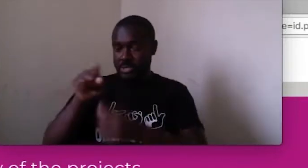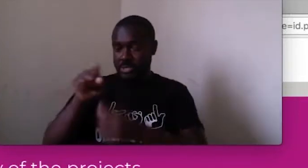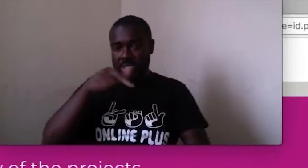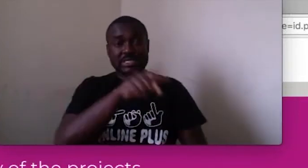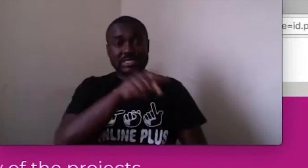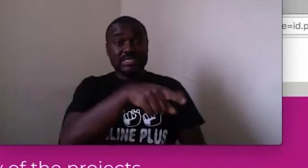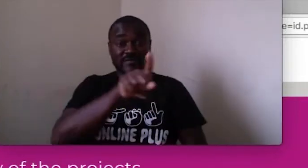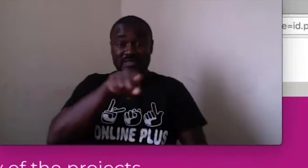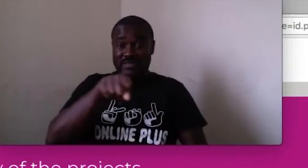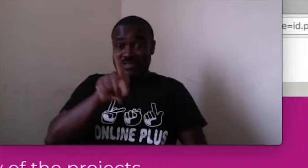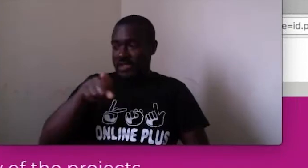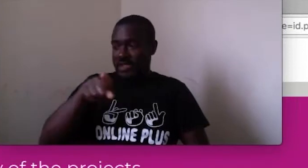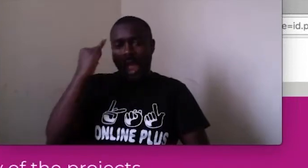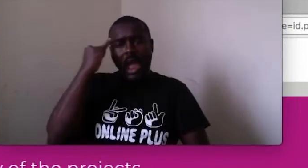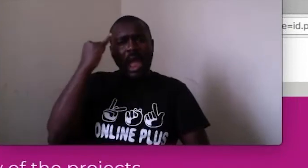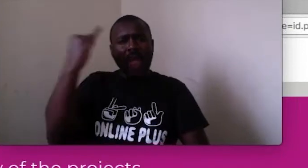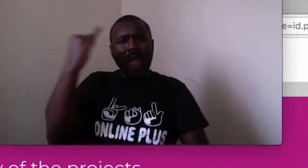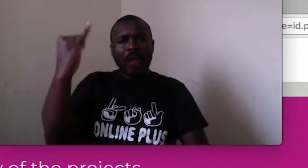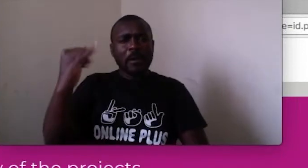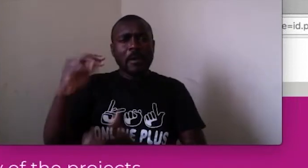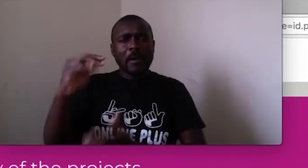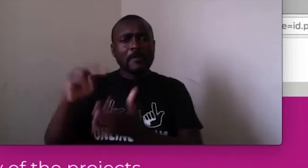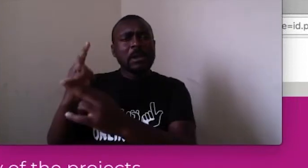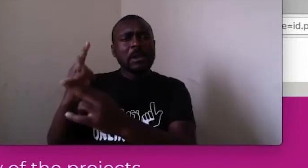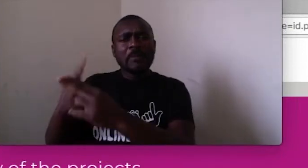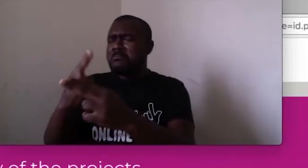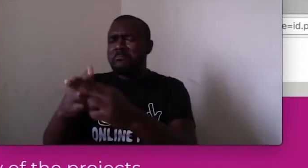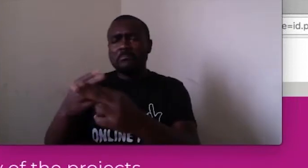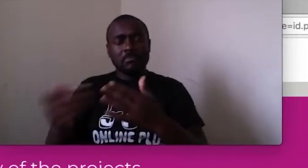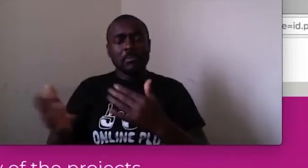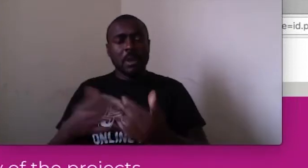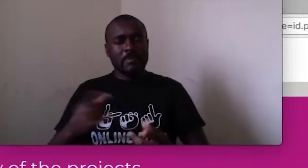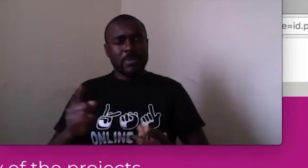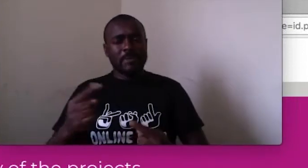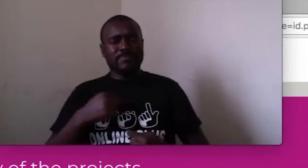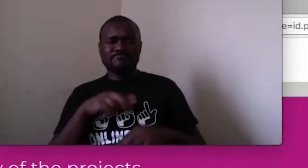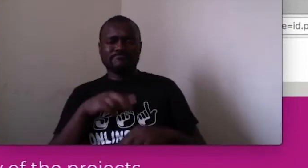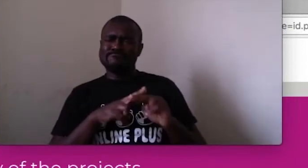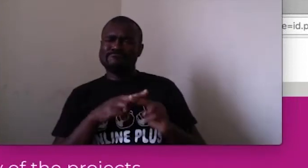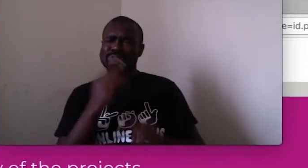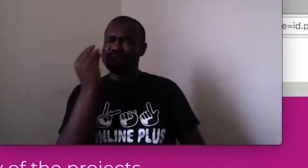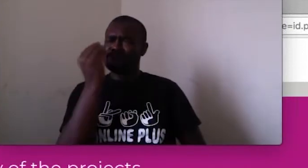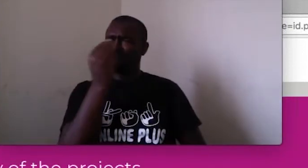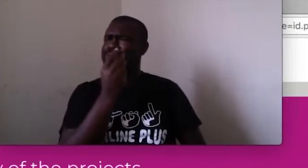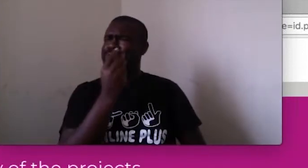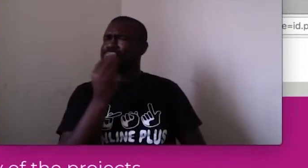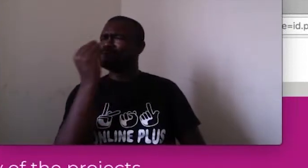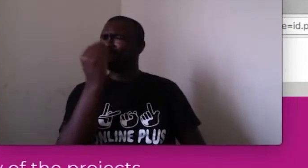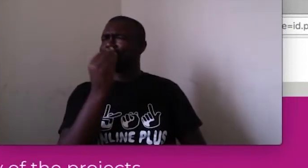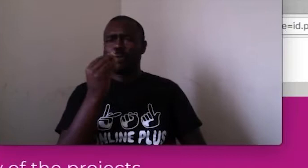before initially all of us are given the different topics but in your final project you had to choose your project name